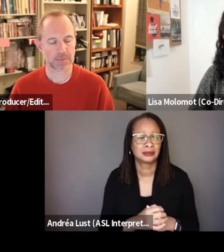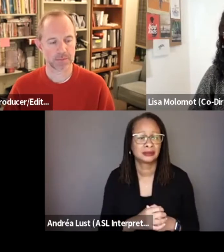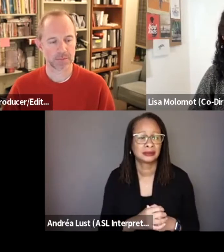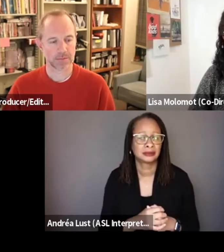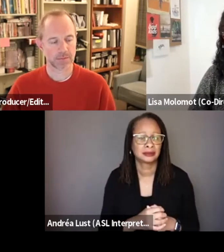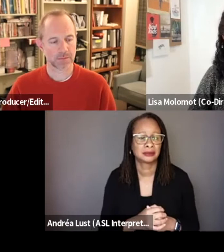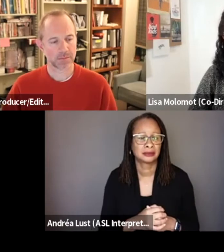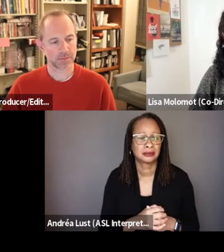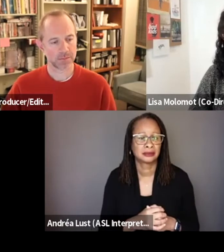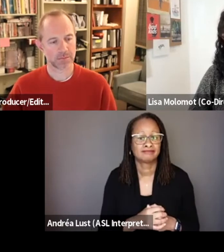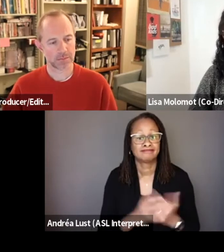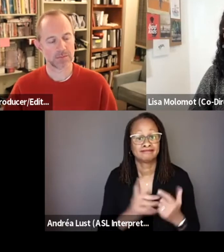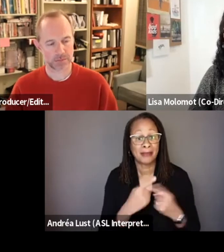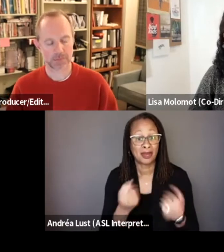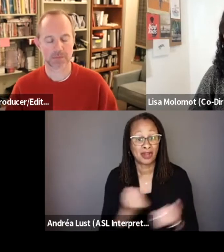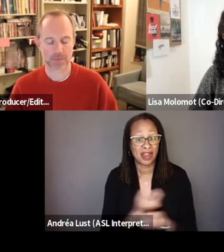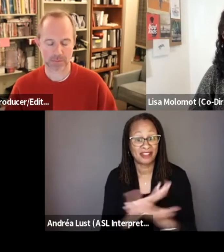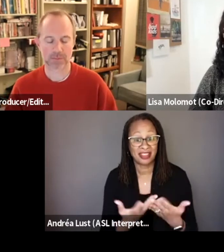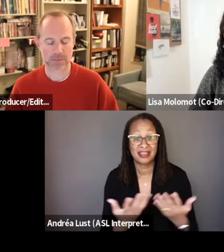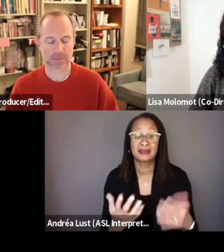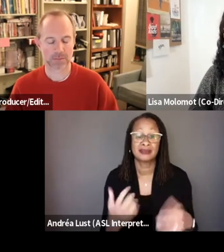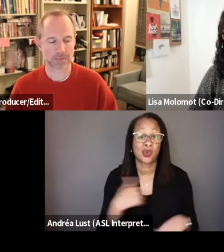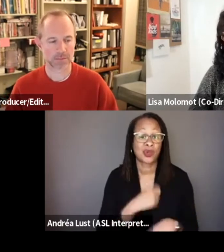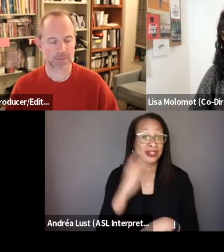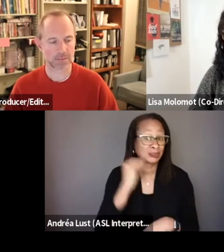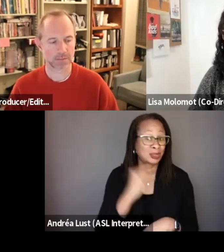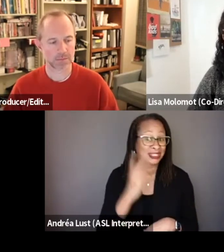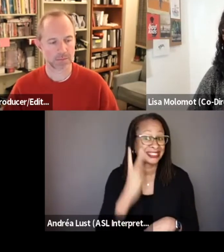everything we're experiencing and seeing and feeling,